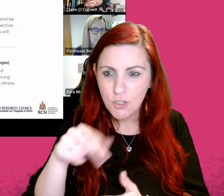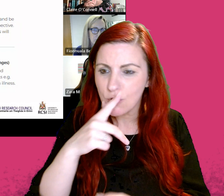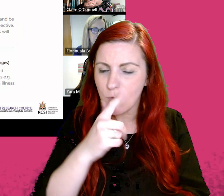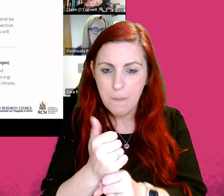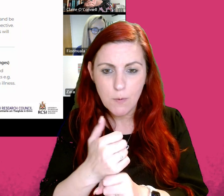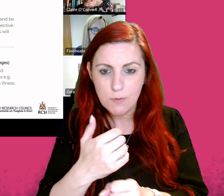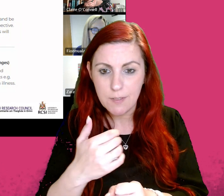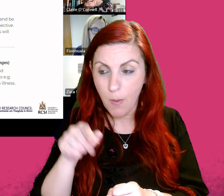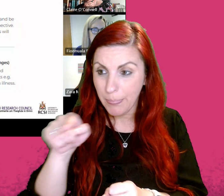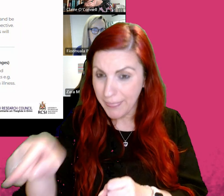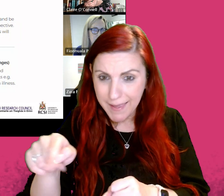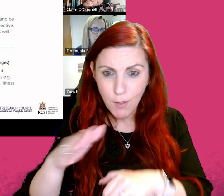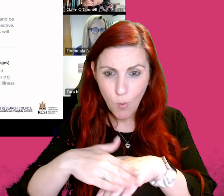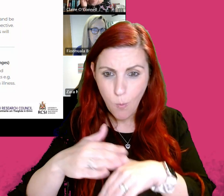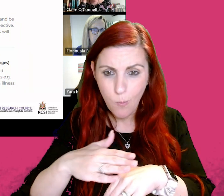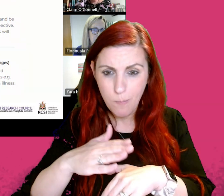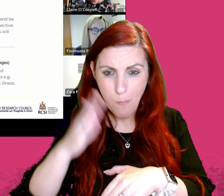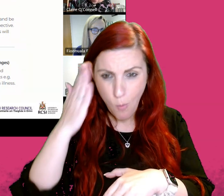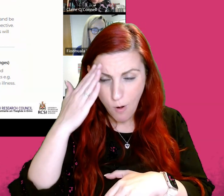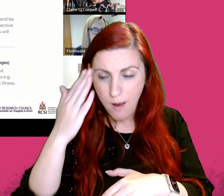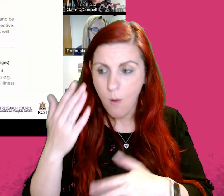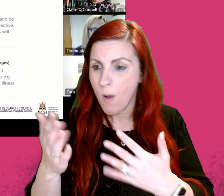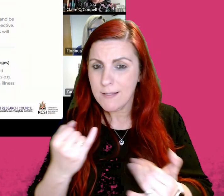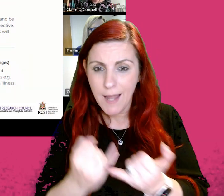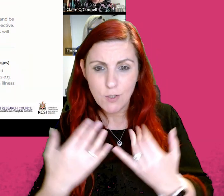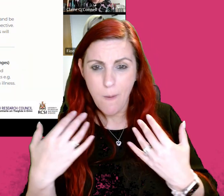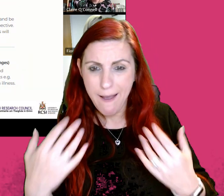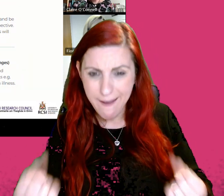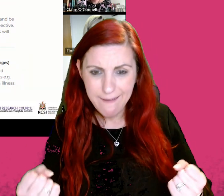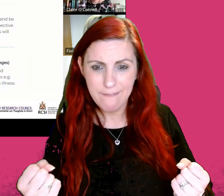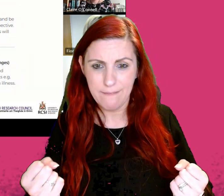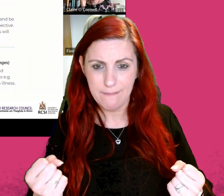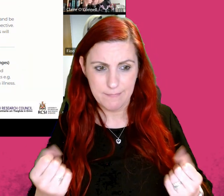it's like to live or to experience a particular disease or condition or to live with somebody